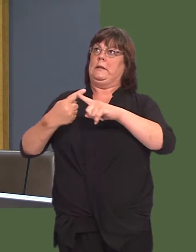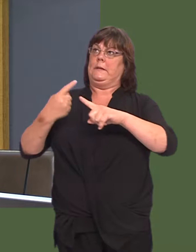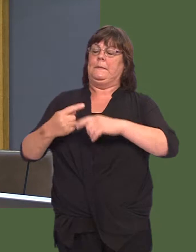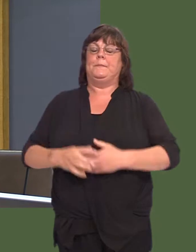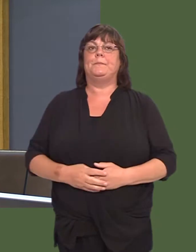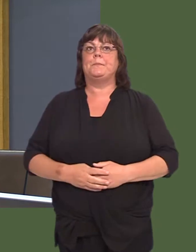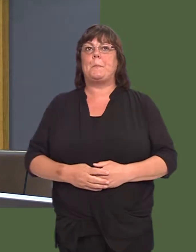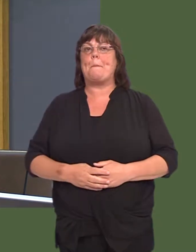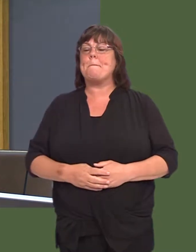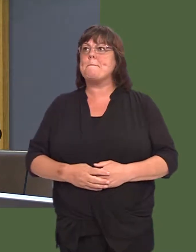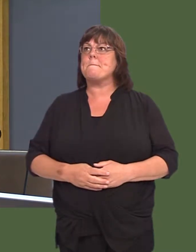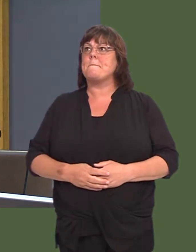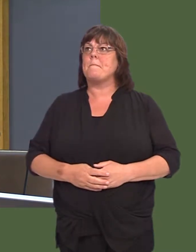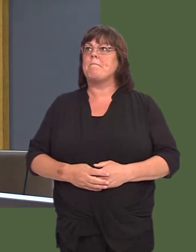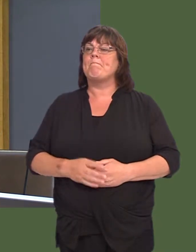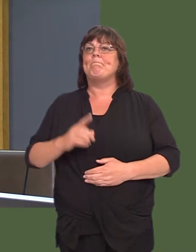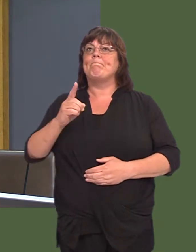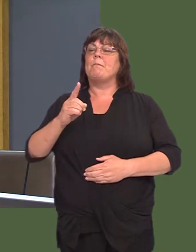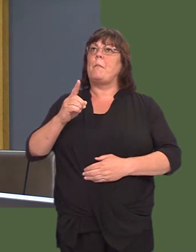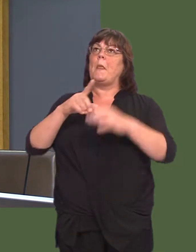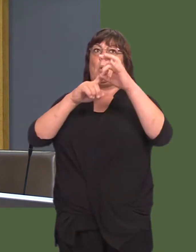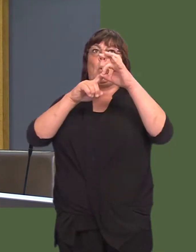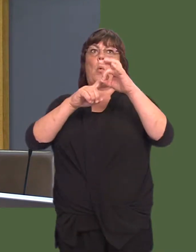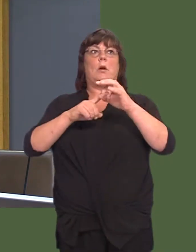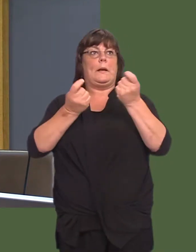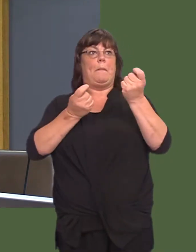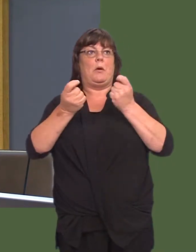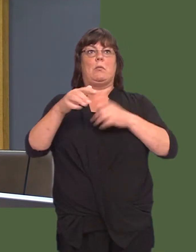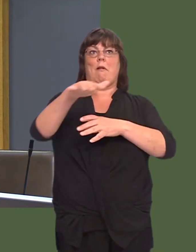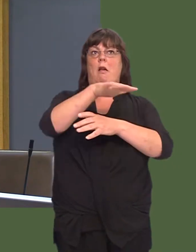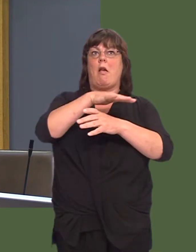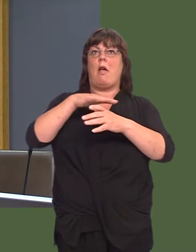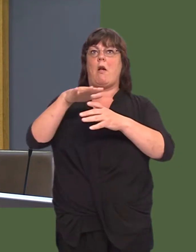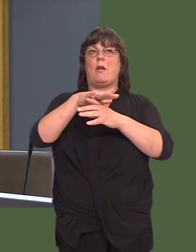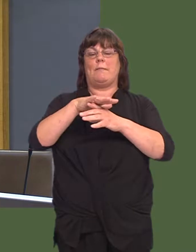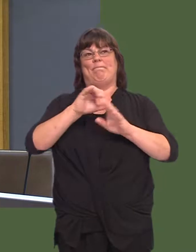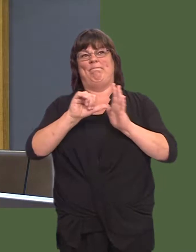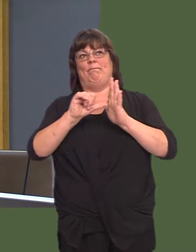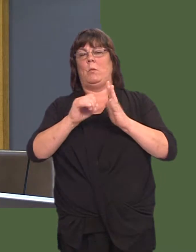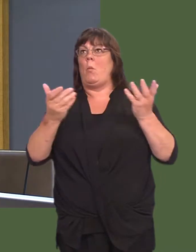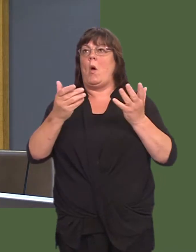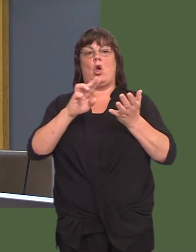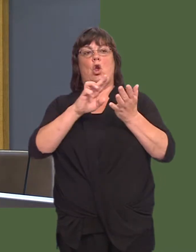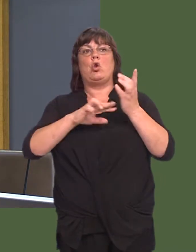These air quality management areas include an area of Newport Road, where Iíve got no